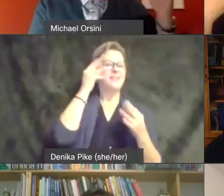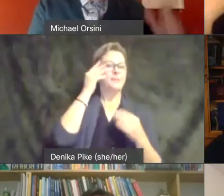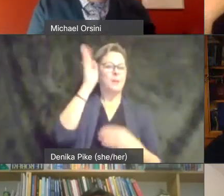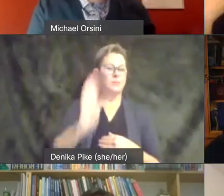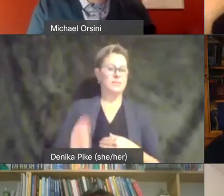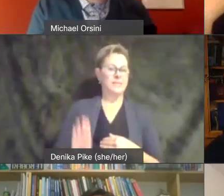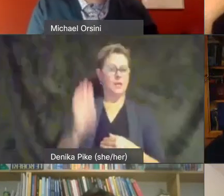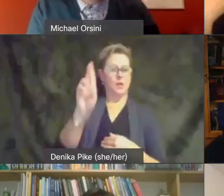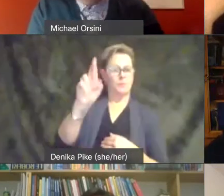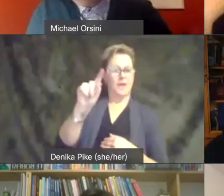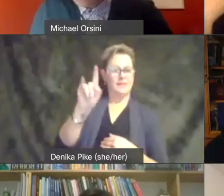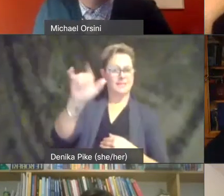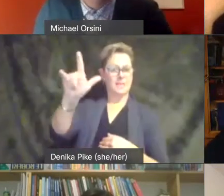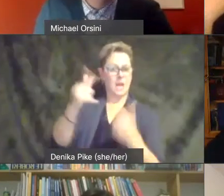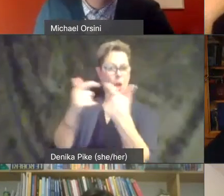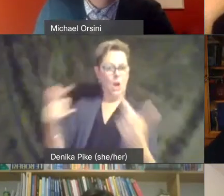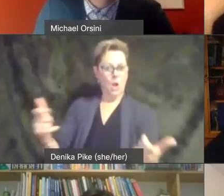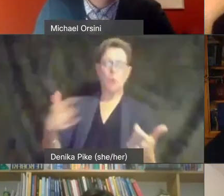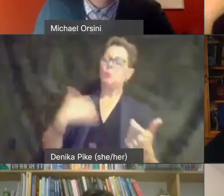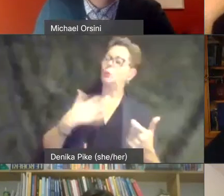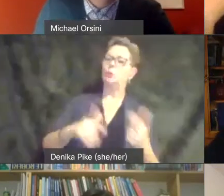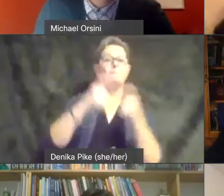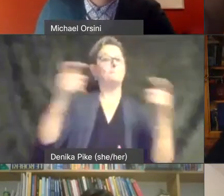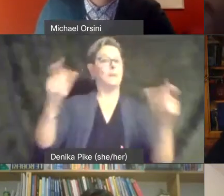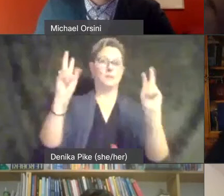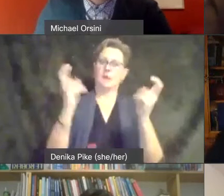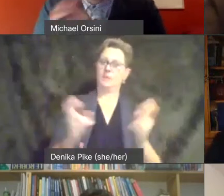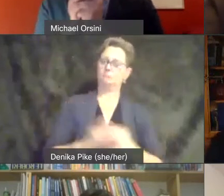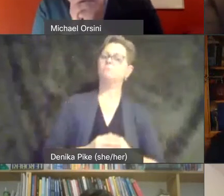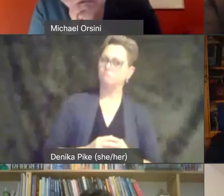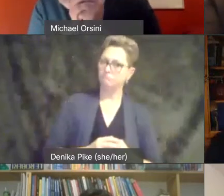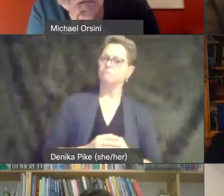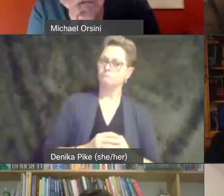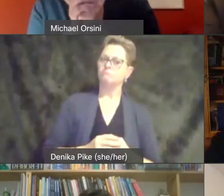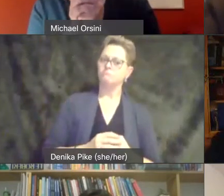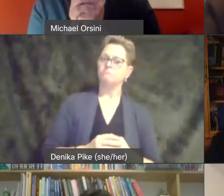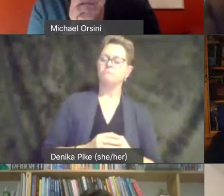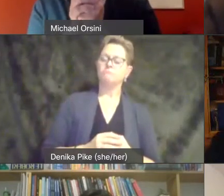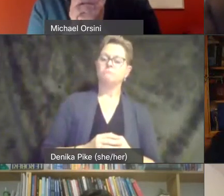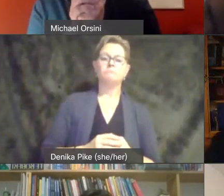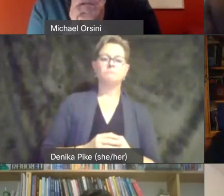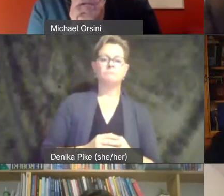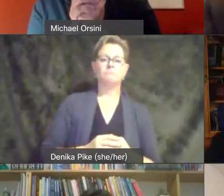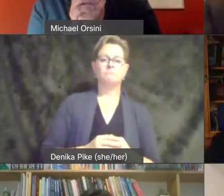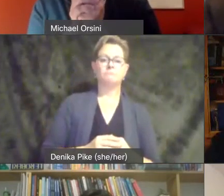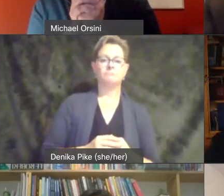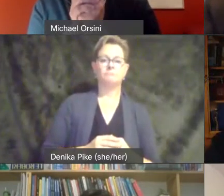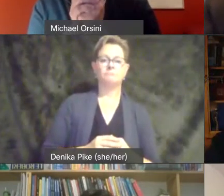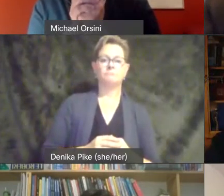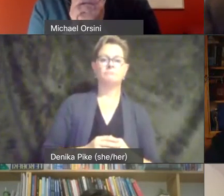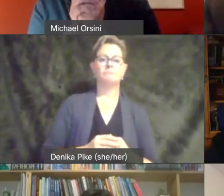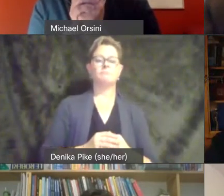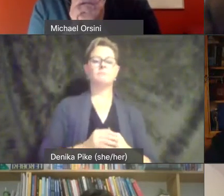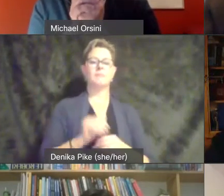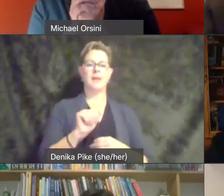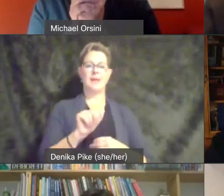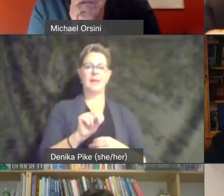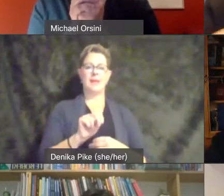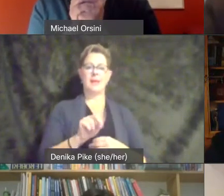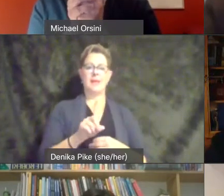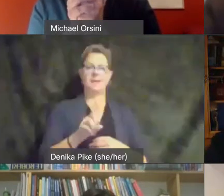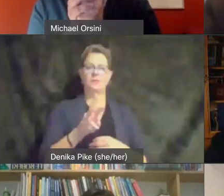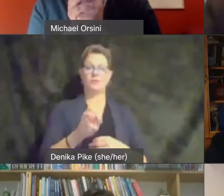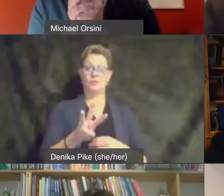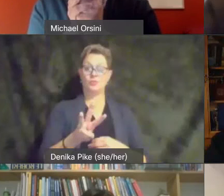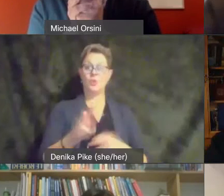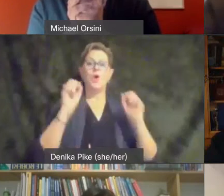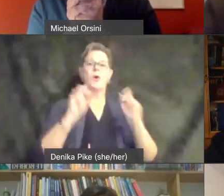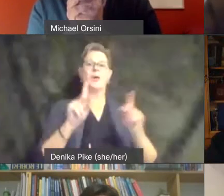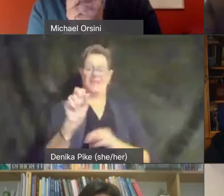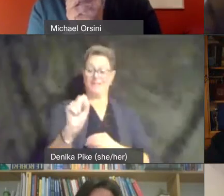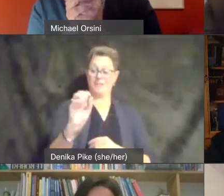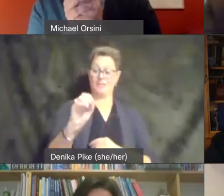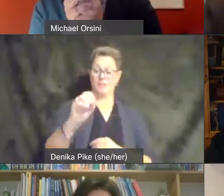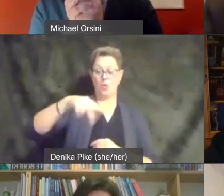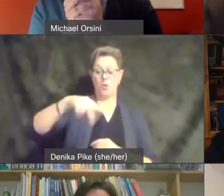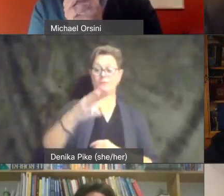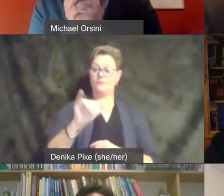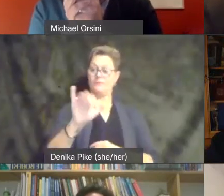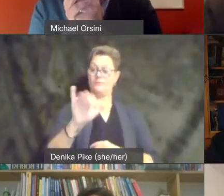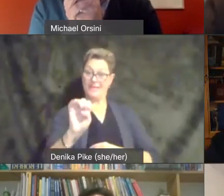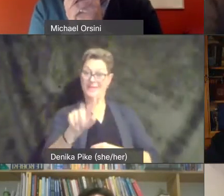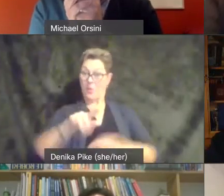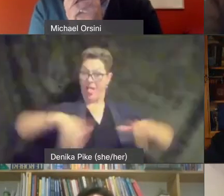But, yeah, it's a, it's a big 1. okay. I think Sophie are the only 1 that hasn't then. Would you like to add anything just to close this off here?